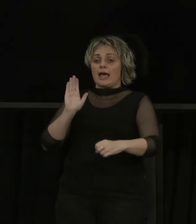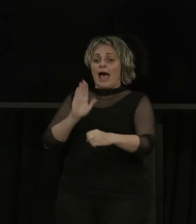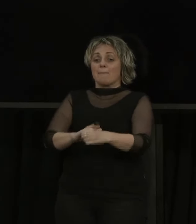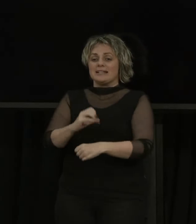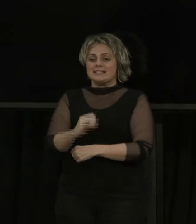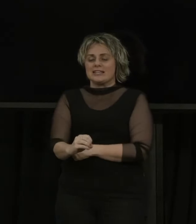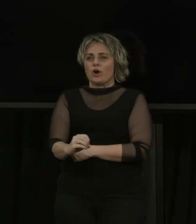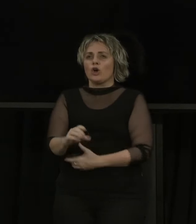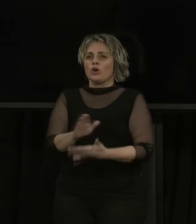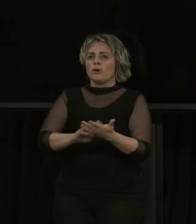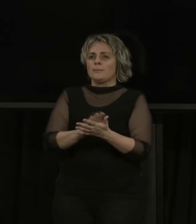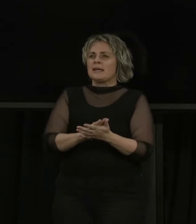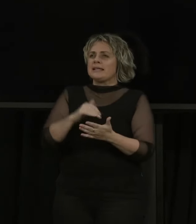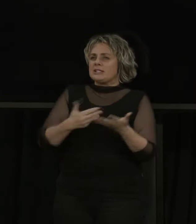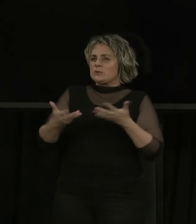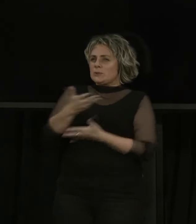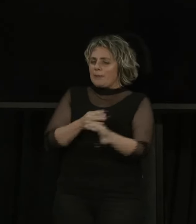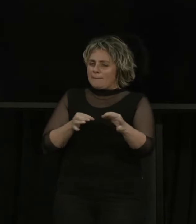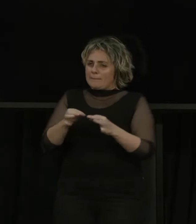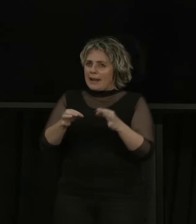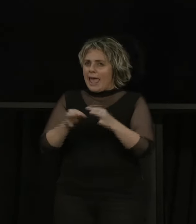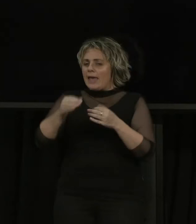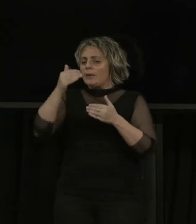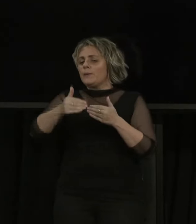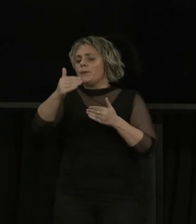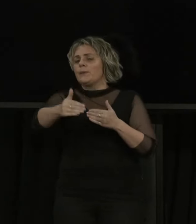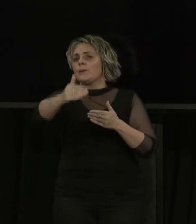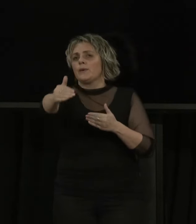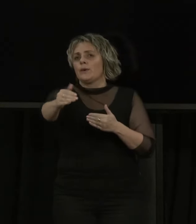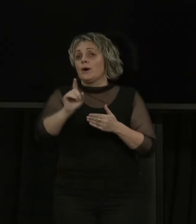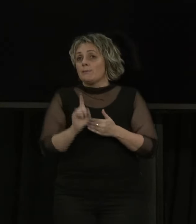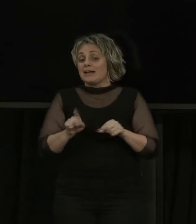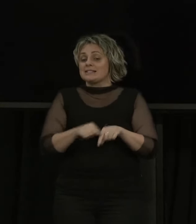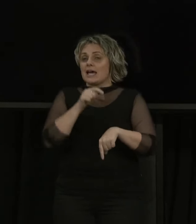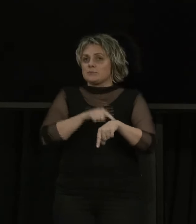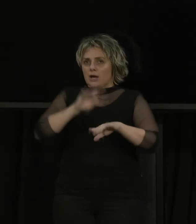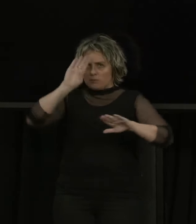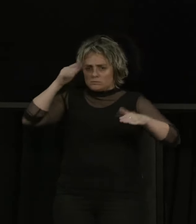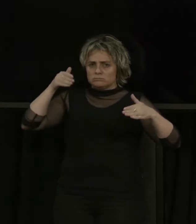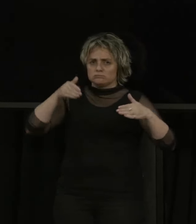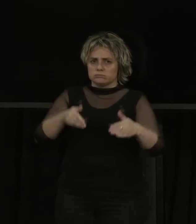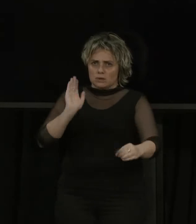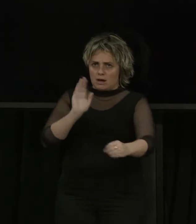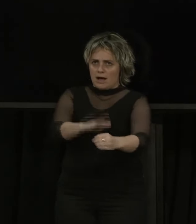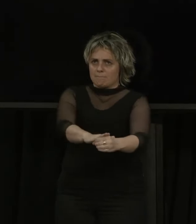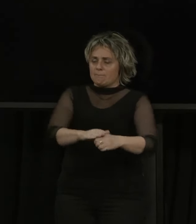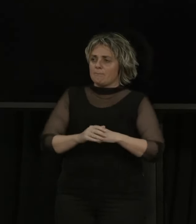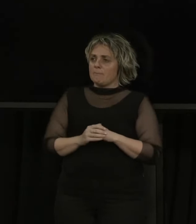outbreak, we have acknowledged seven weeks of very hard restrictions have not got us to 0 so we need to plan around